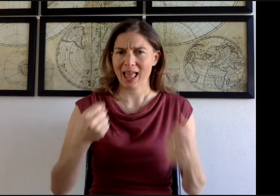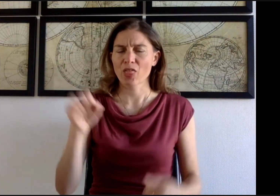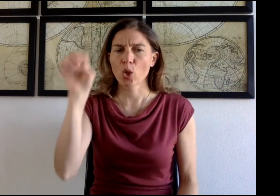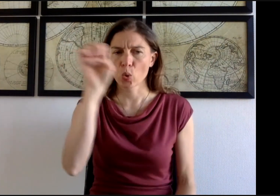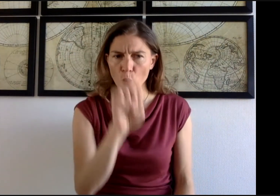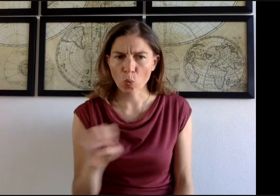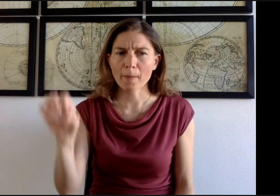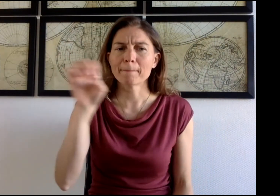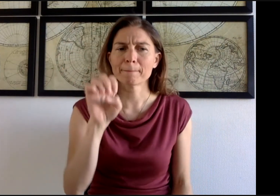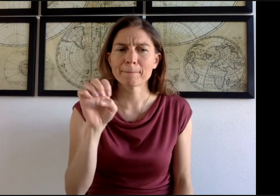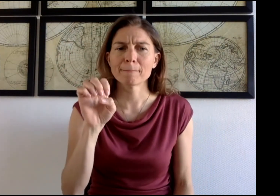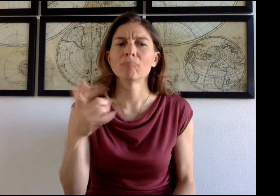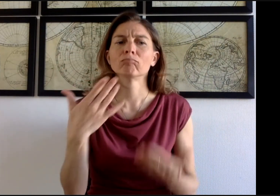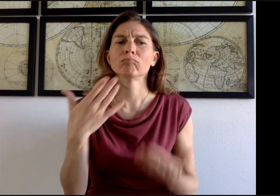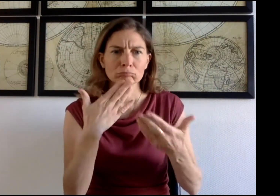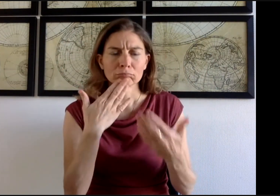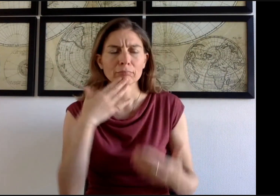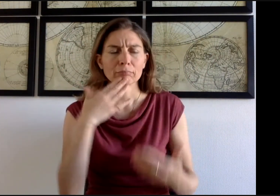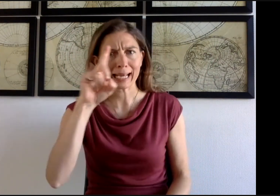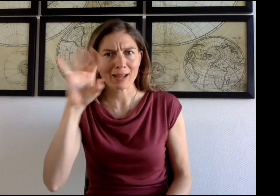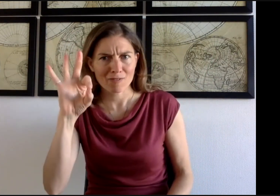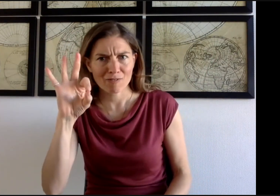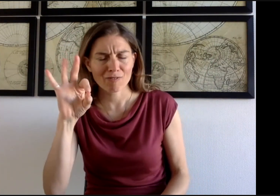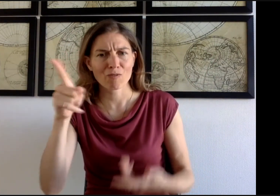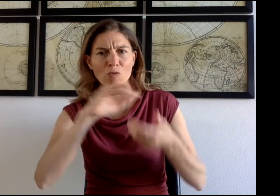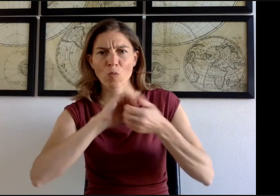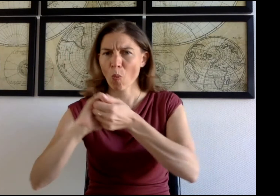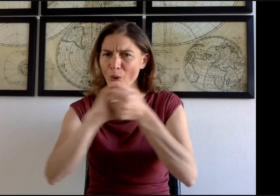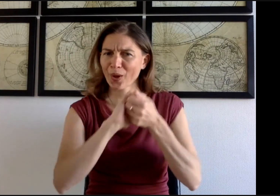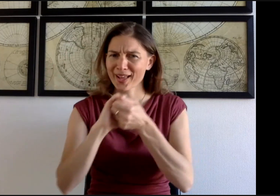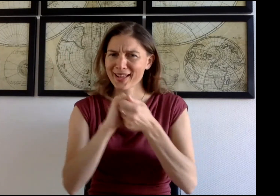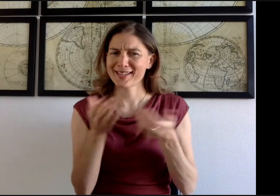and I'd like to thank EDF for organizing this webinar